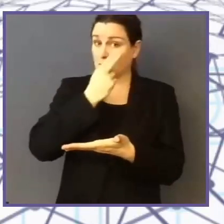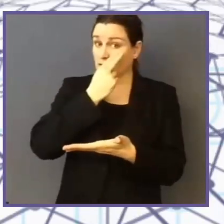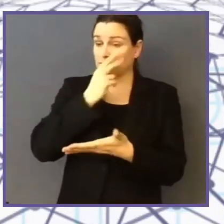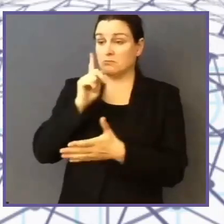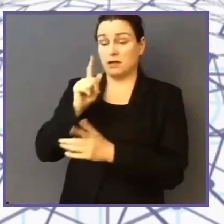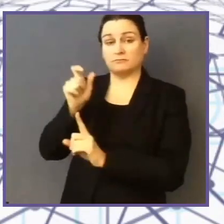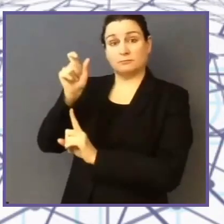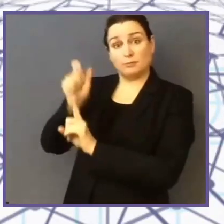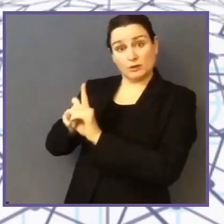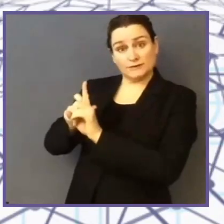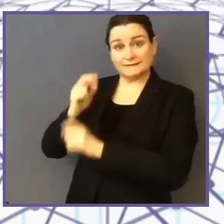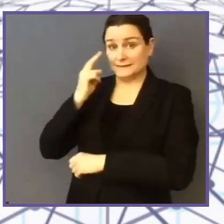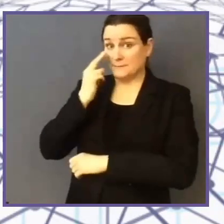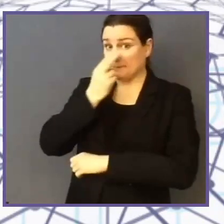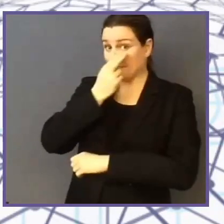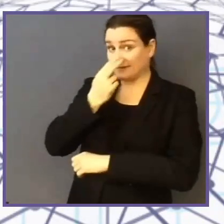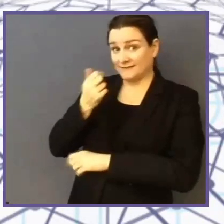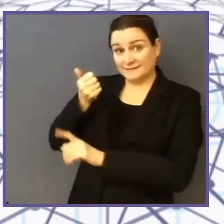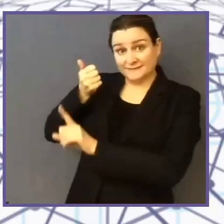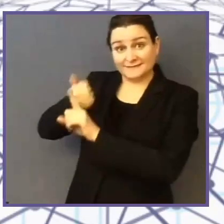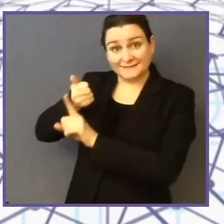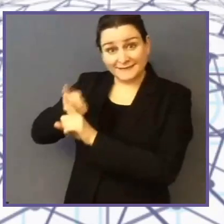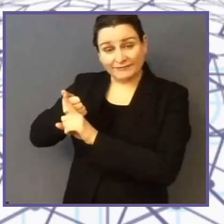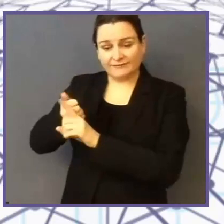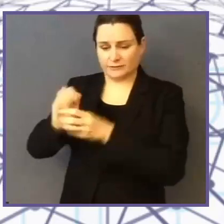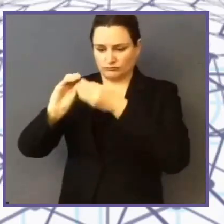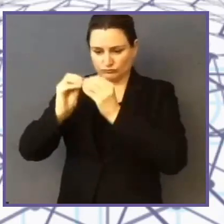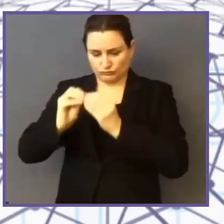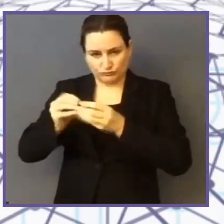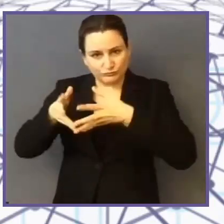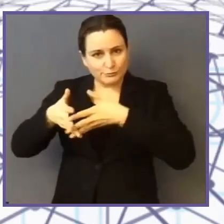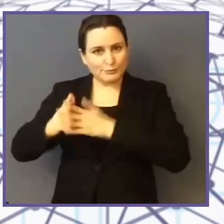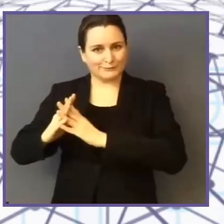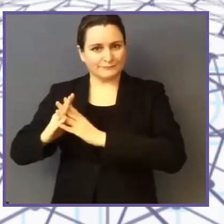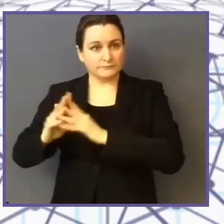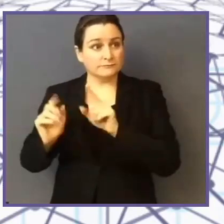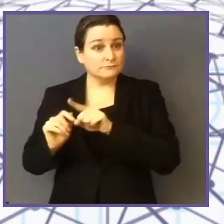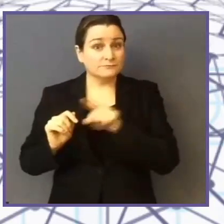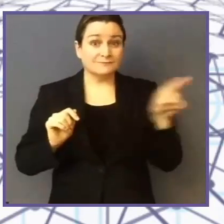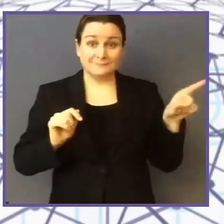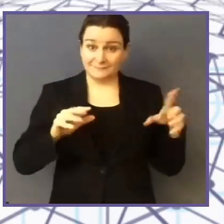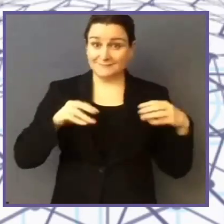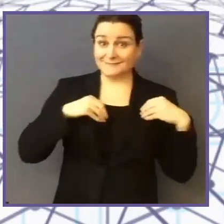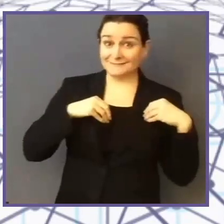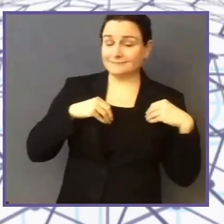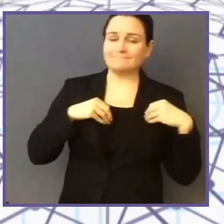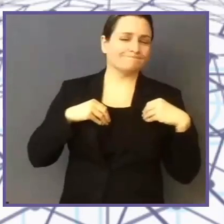by a blind user would be readily accepted by all stakeholders instead.